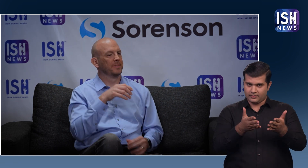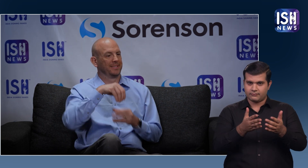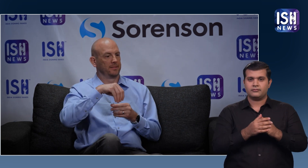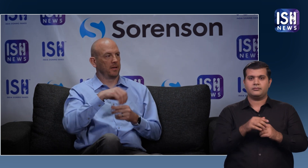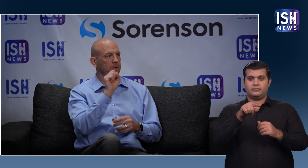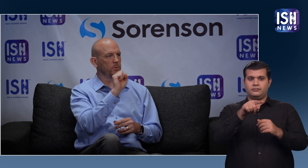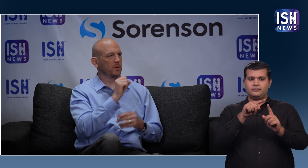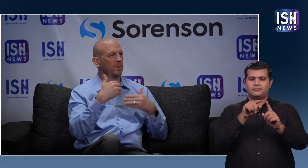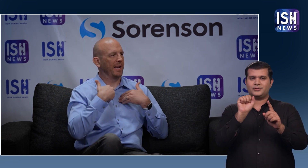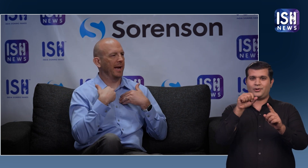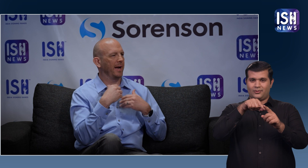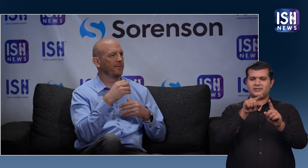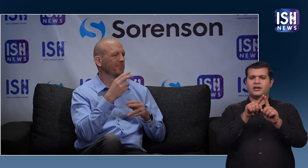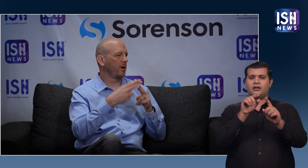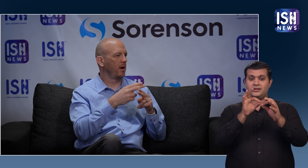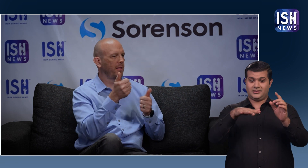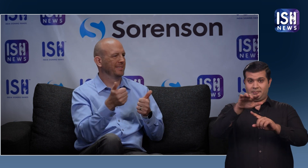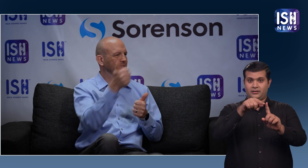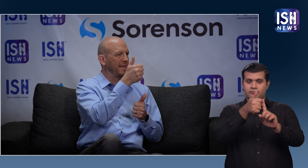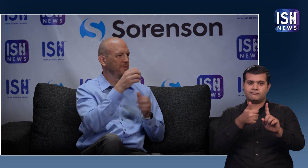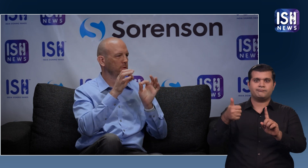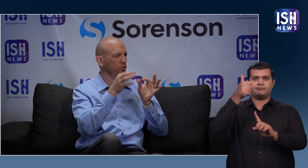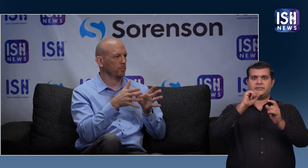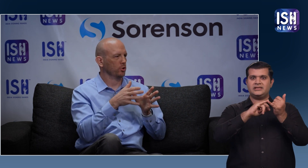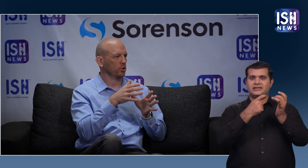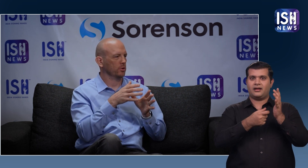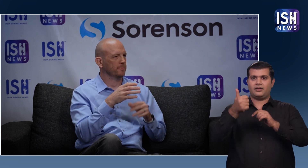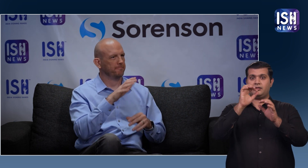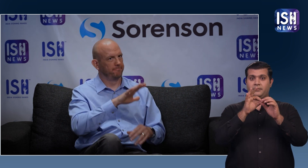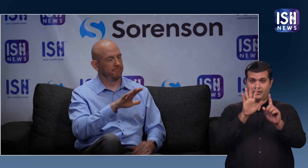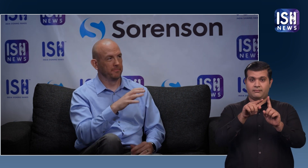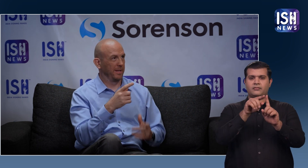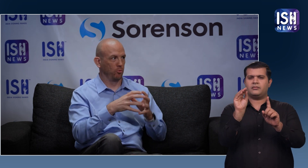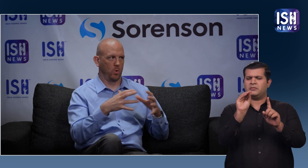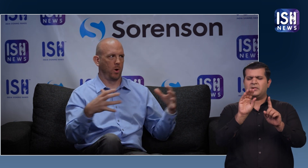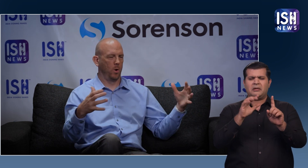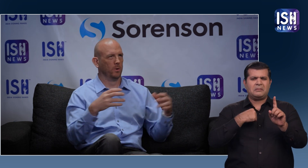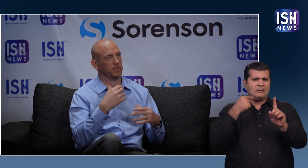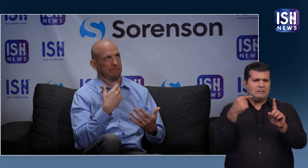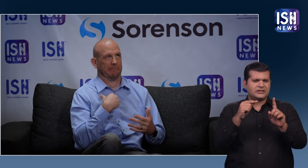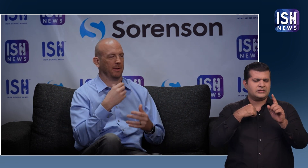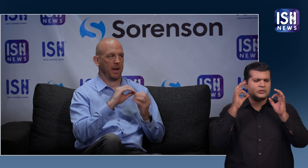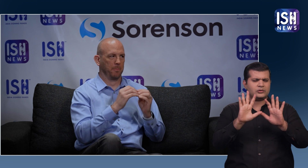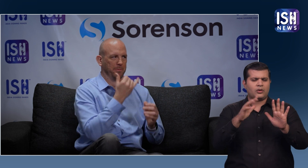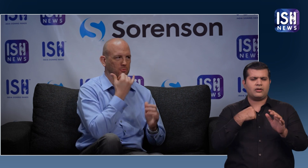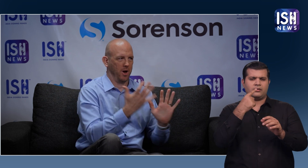Sorenson has senior interpreters, and it is growing in numbers so I may be wrong,